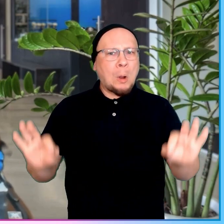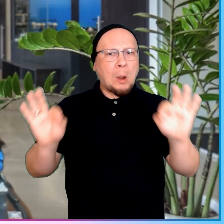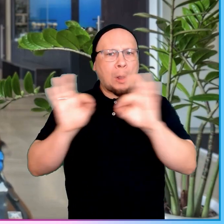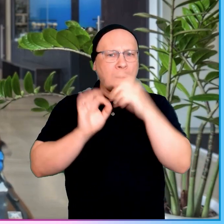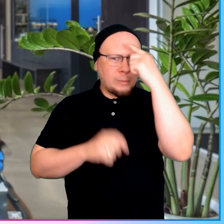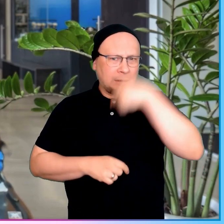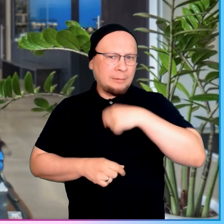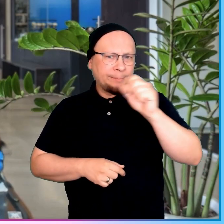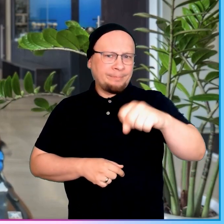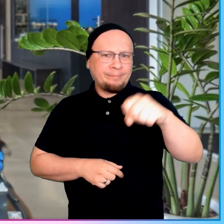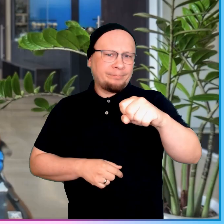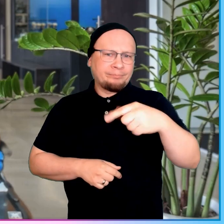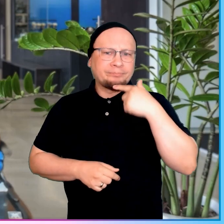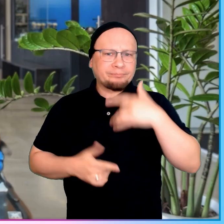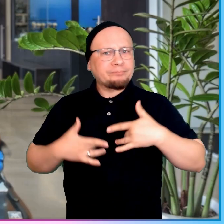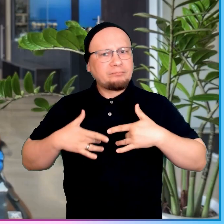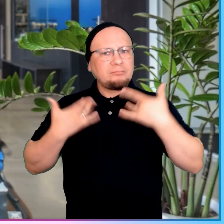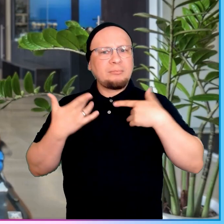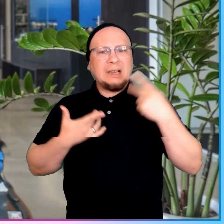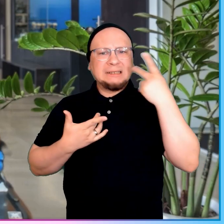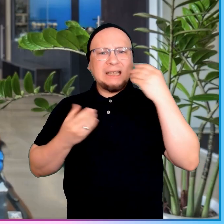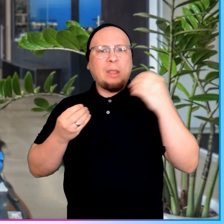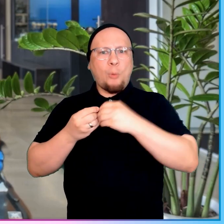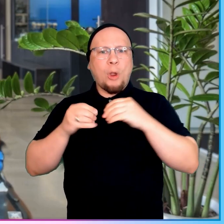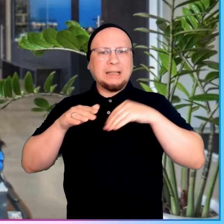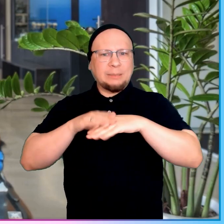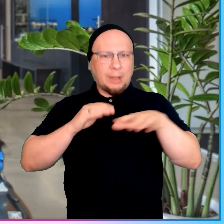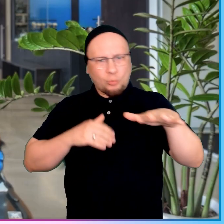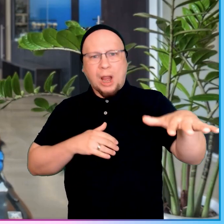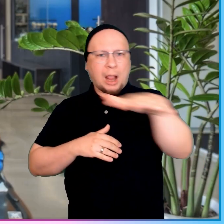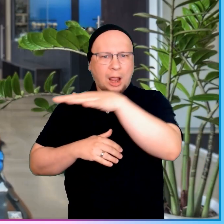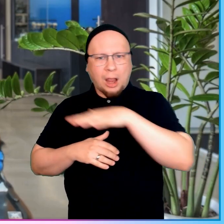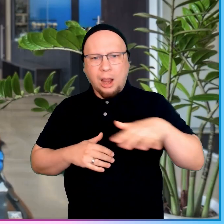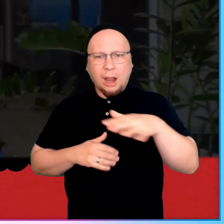to see that it’s being more widely implemented, and more people are starting to learn about it.